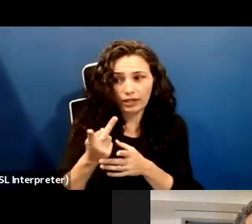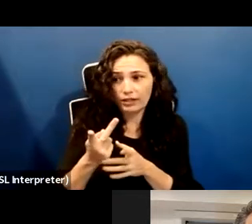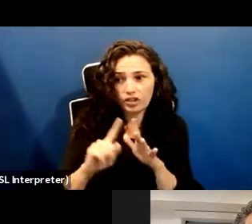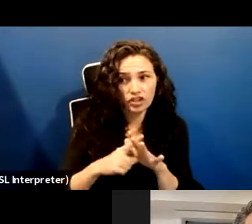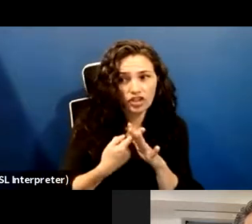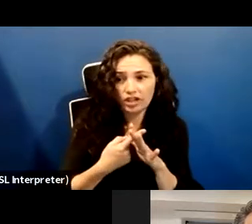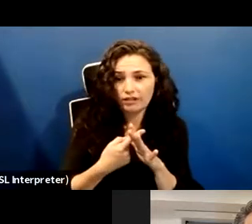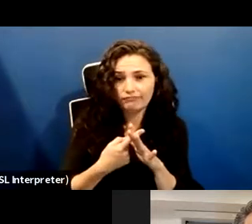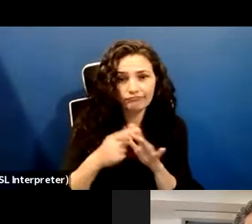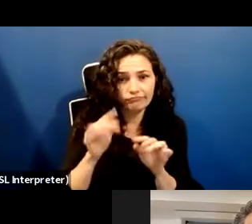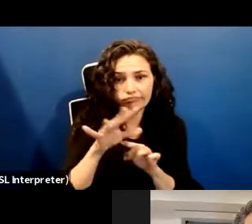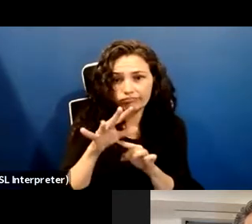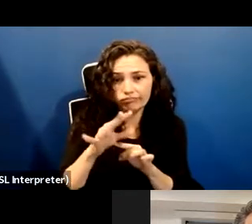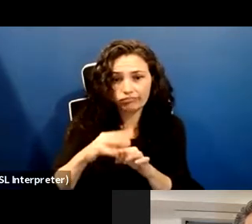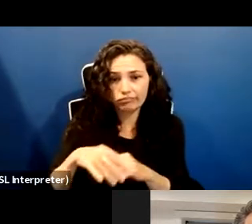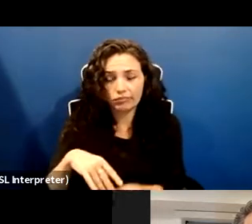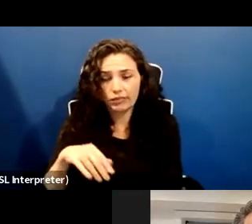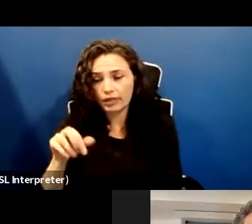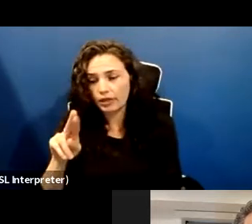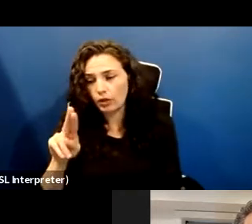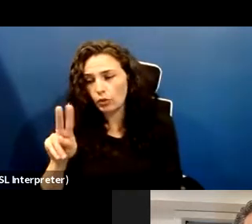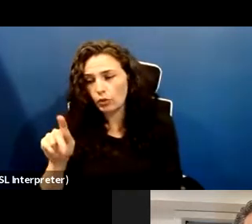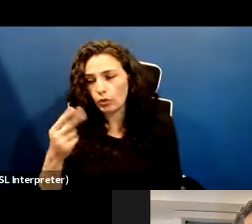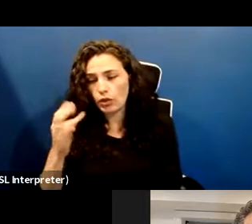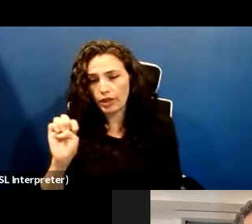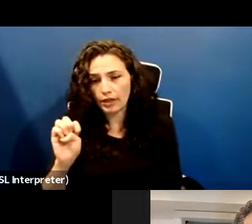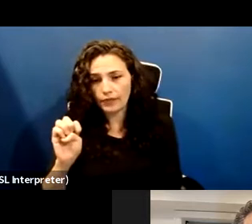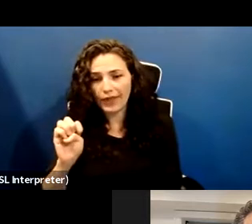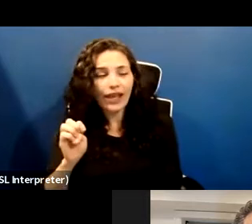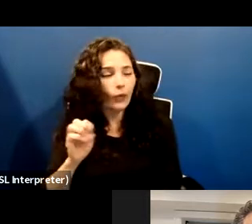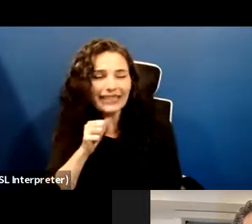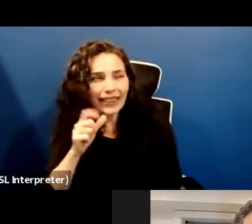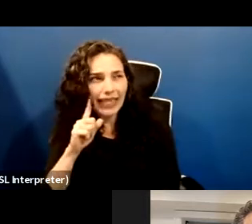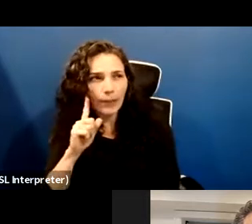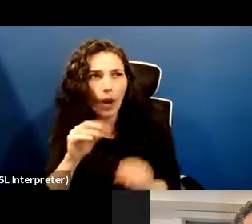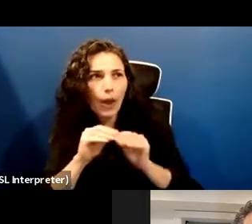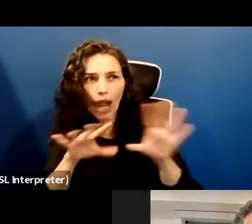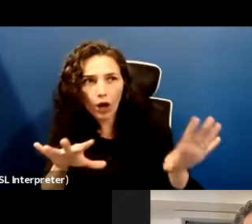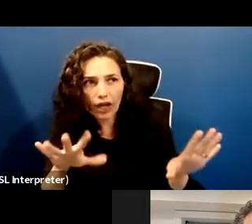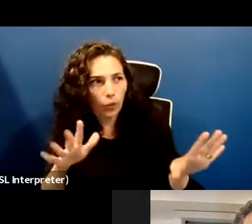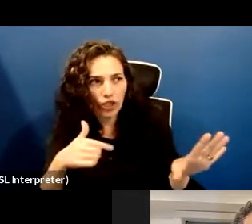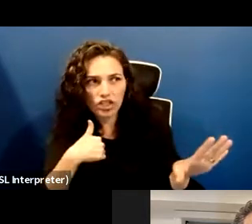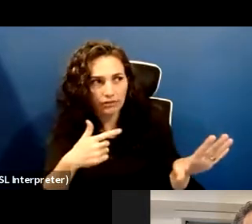And we didn't think episode, we didn't think airing this. We just thought, you know, they are going through something huge.